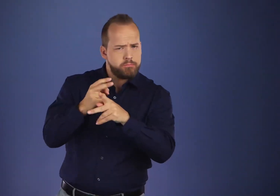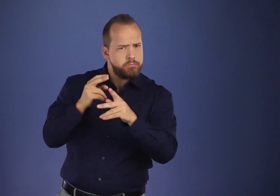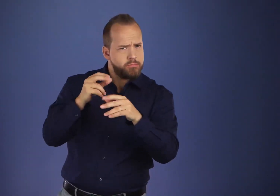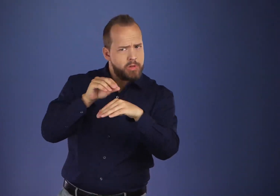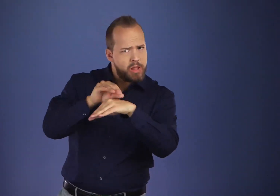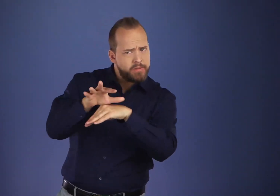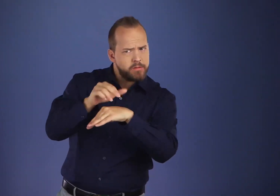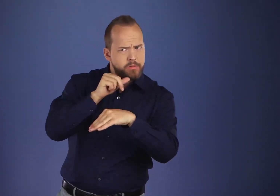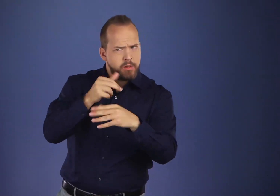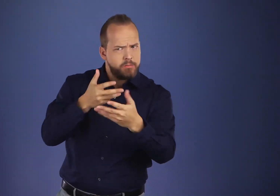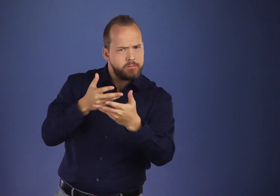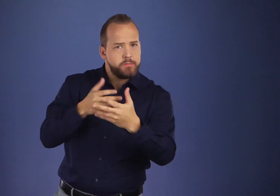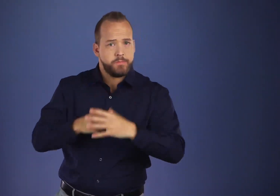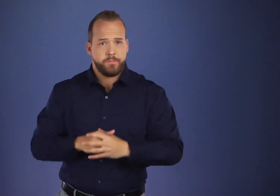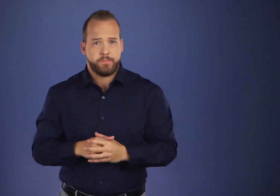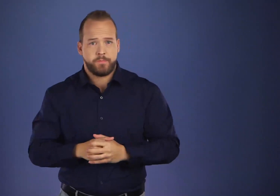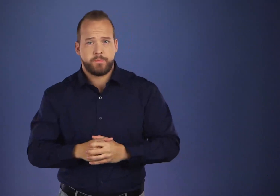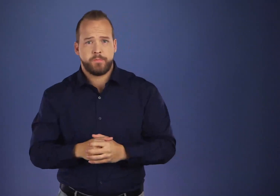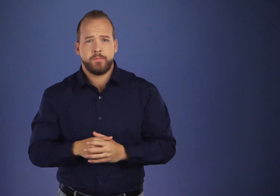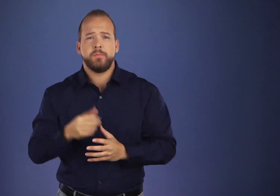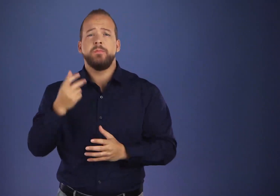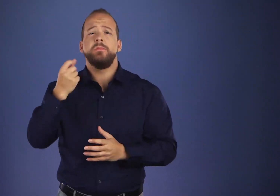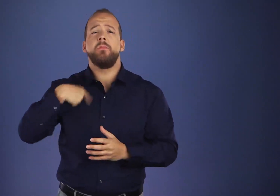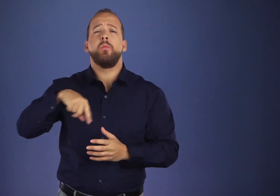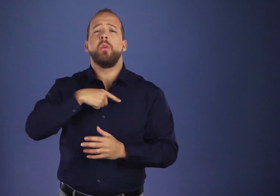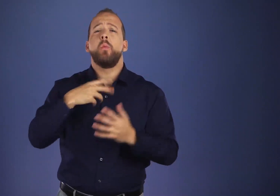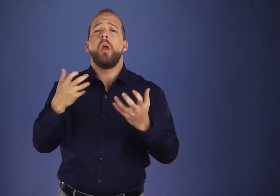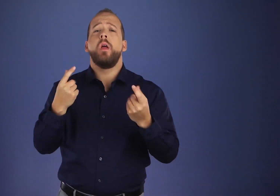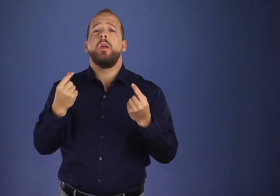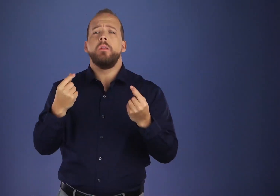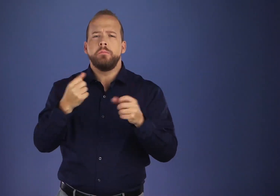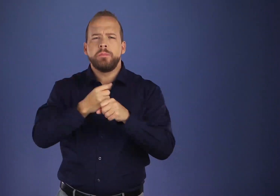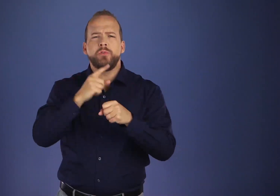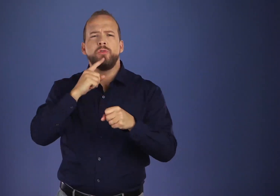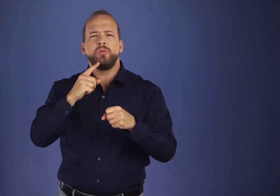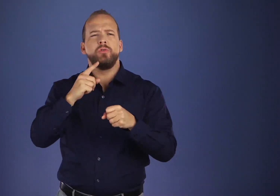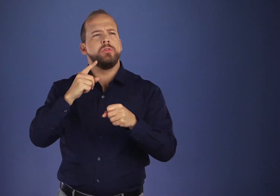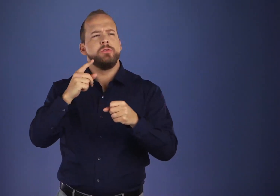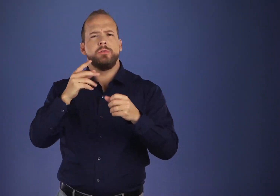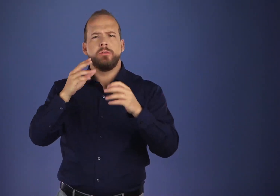In this area there are seldom any questions of timing or caution.